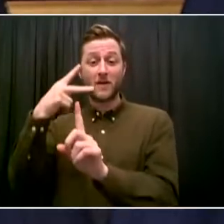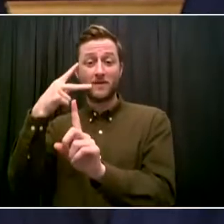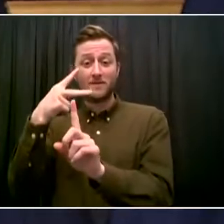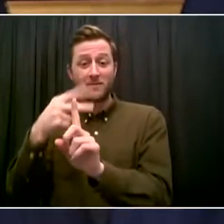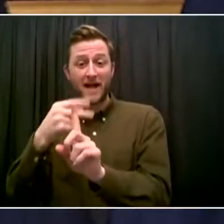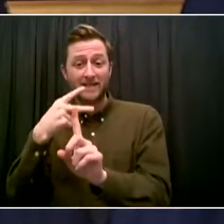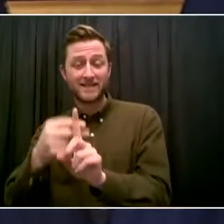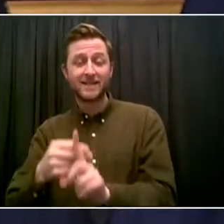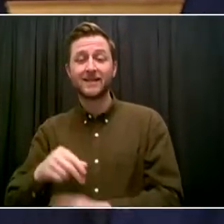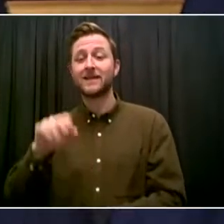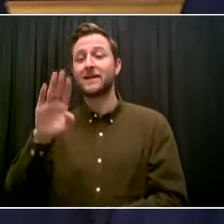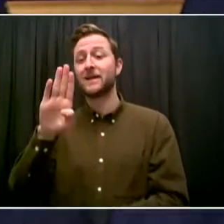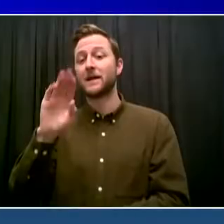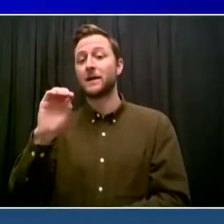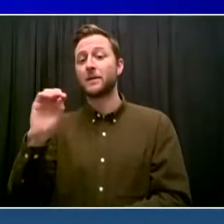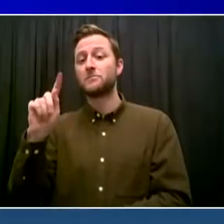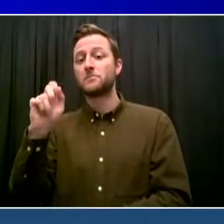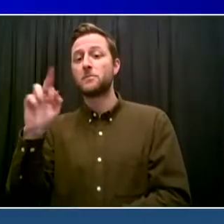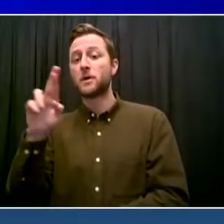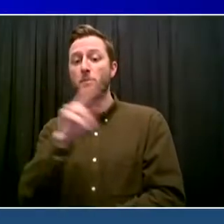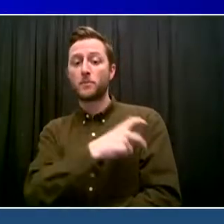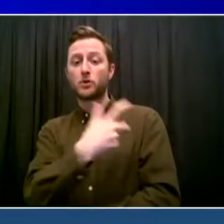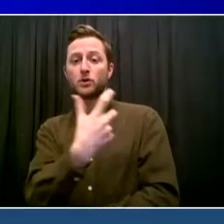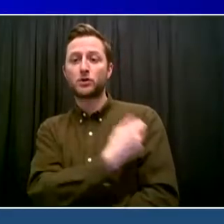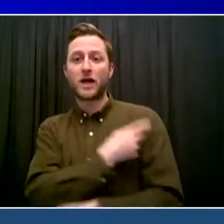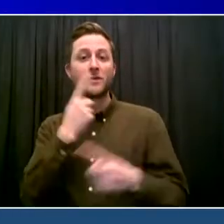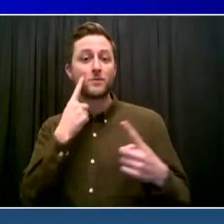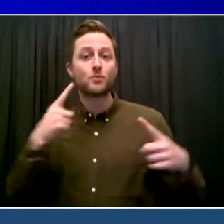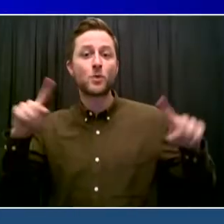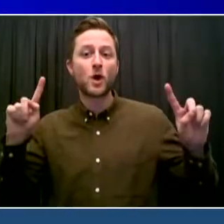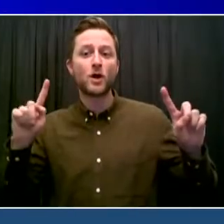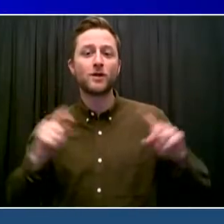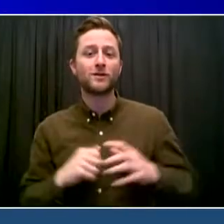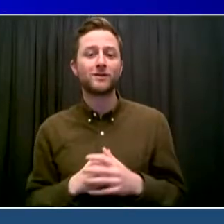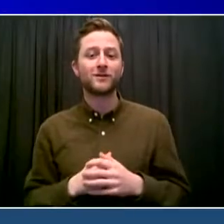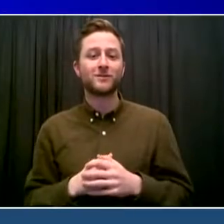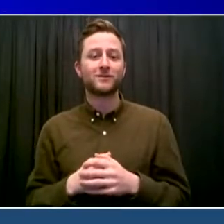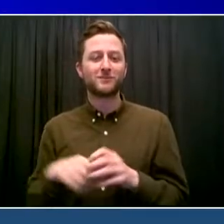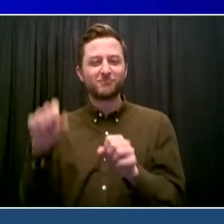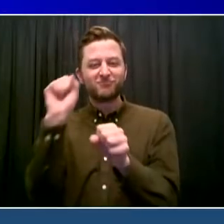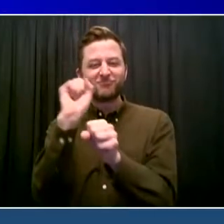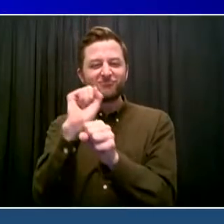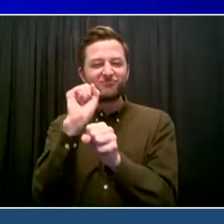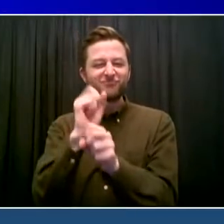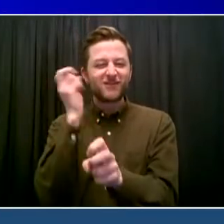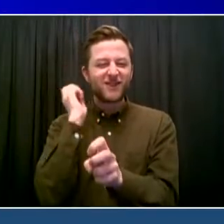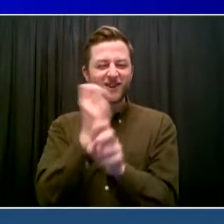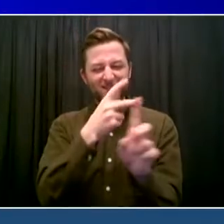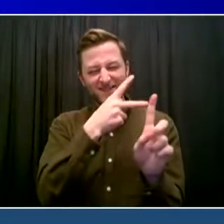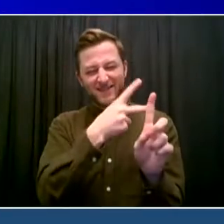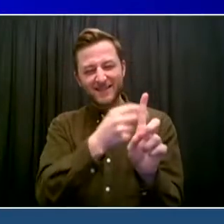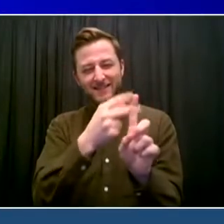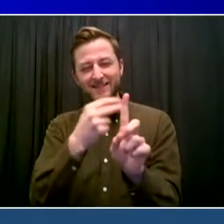LISTENED TO THE CALL AND SENT THE CLEAR MESSAGE THAT